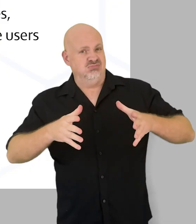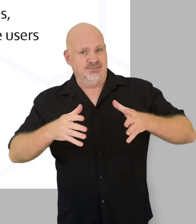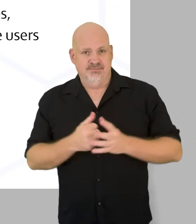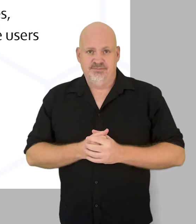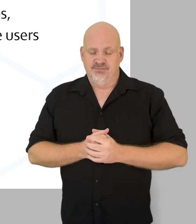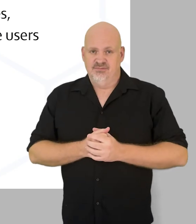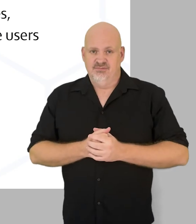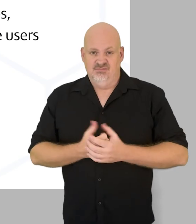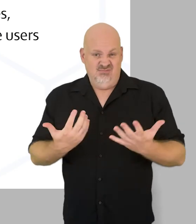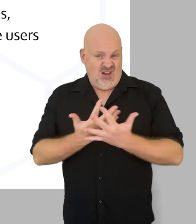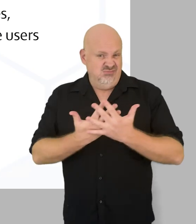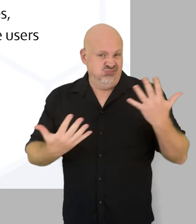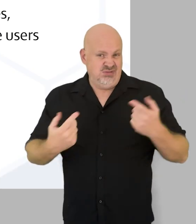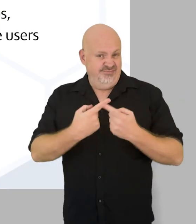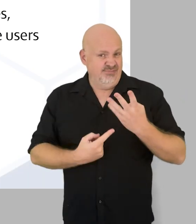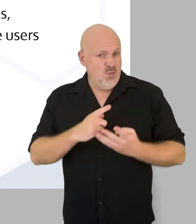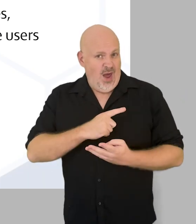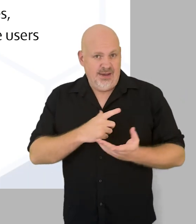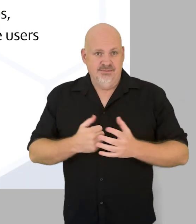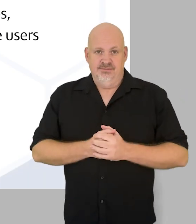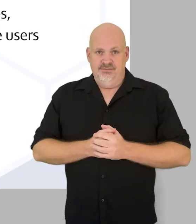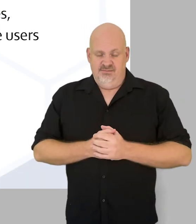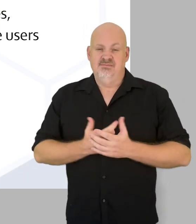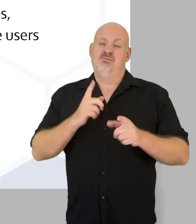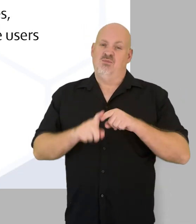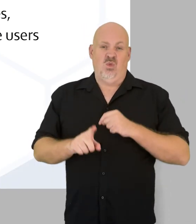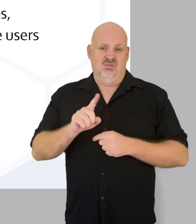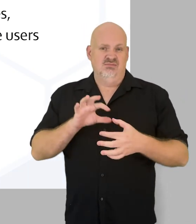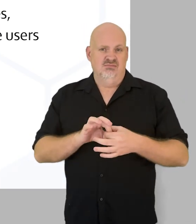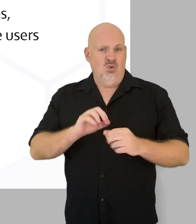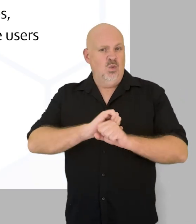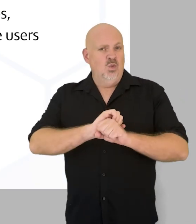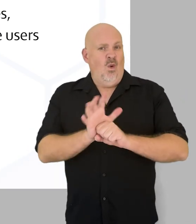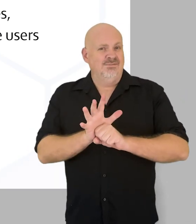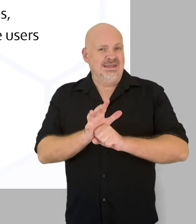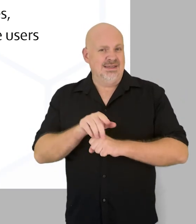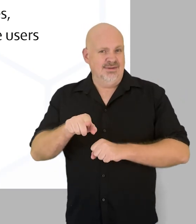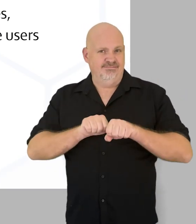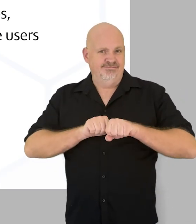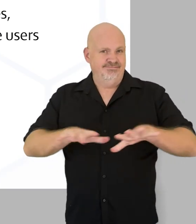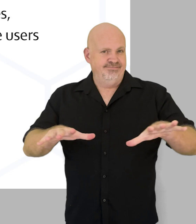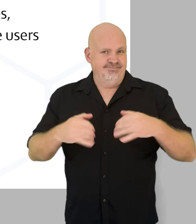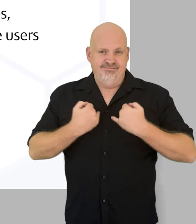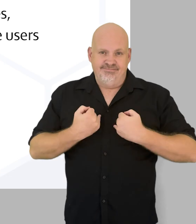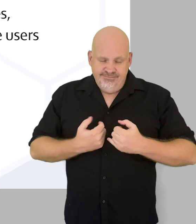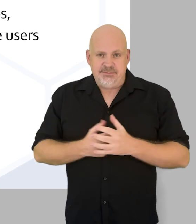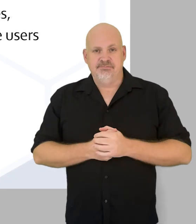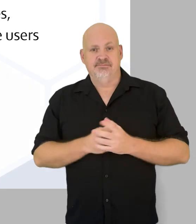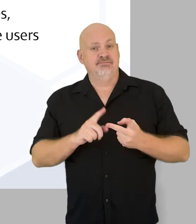And thirdly, implementation of the culture of quality assurance and control throughout the WHO European region.